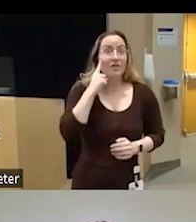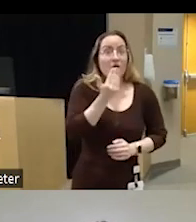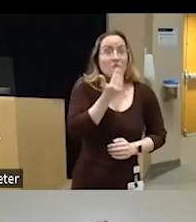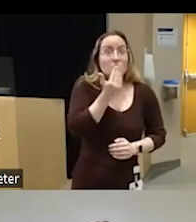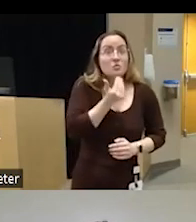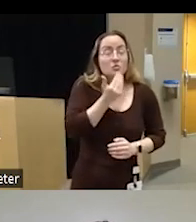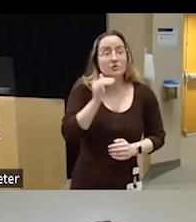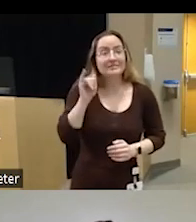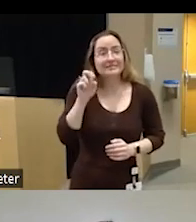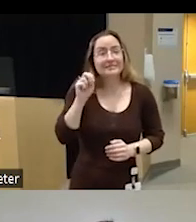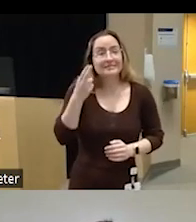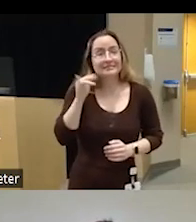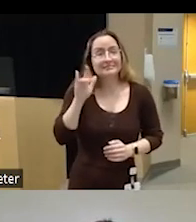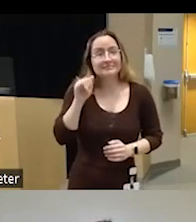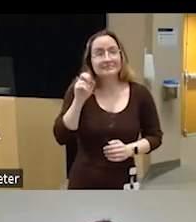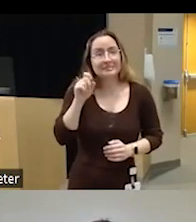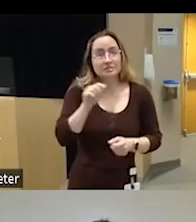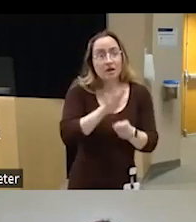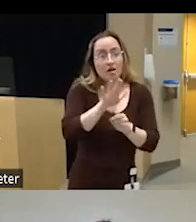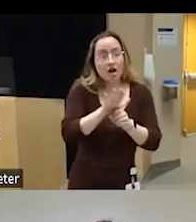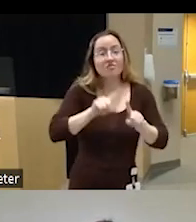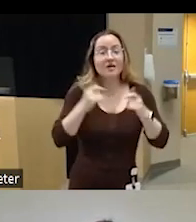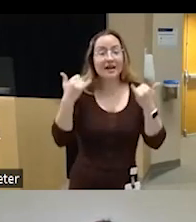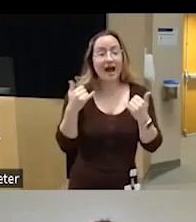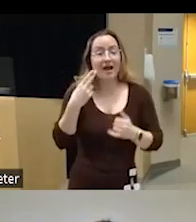But now that hemoglobin A1c is not just a measure of